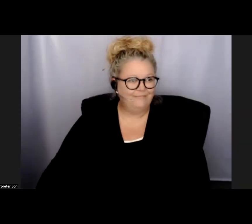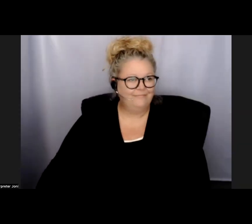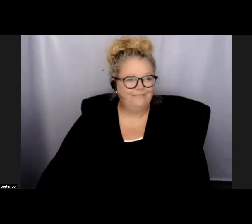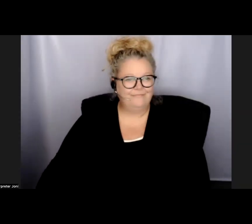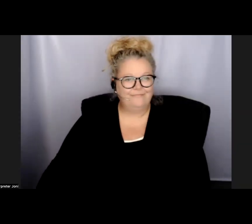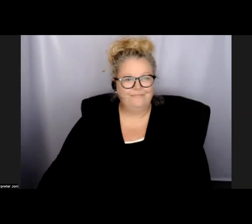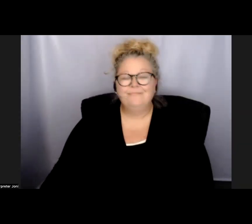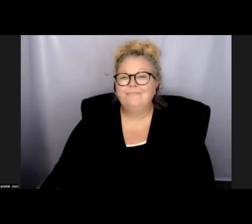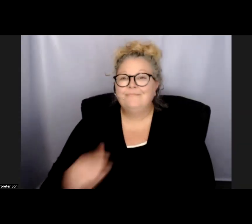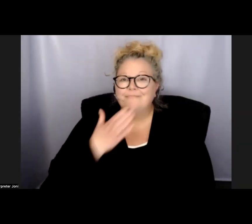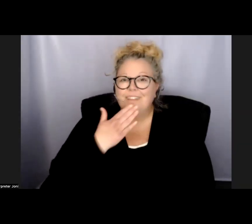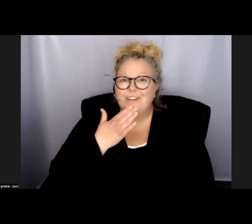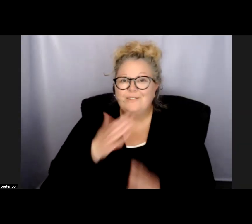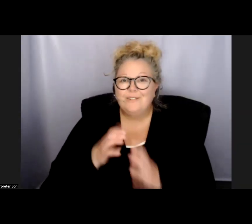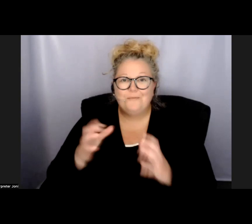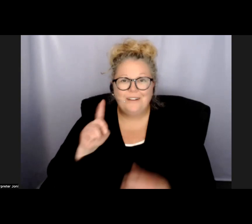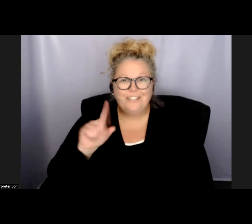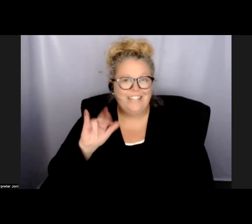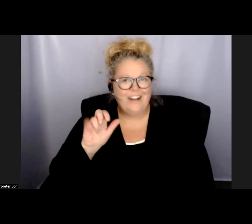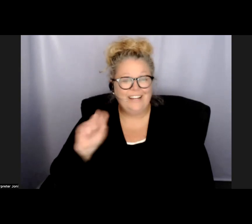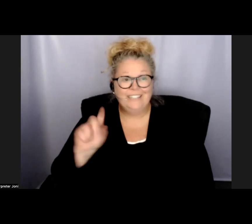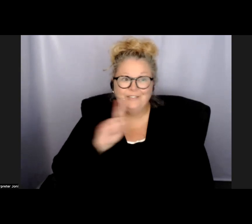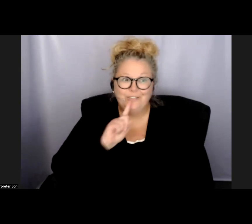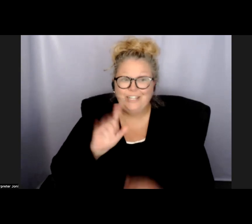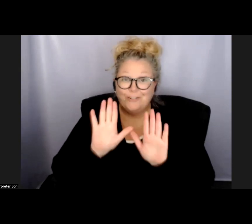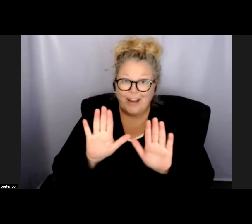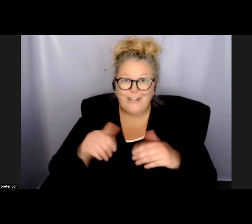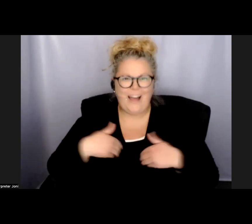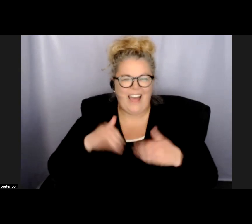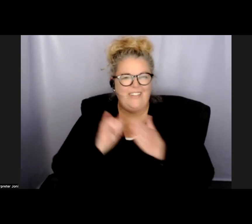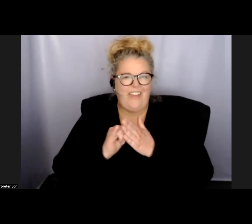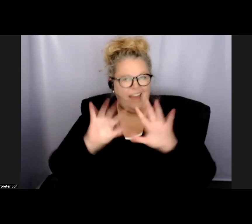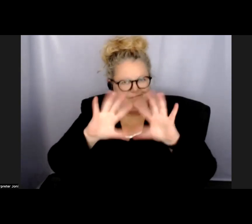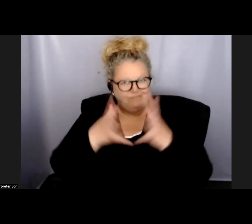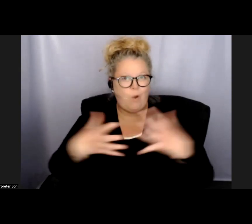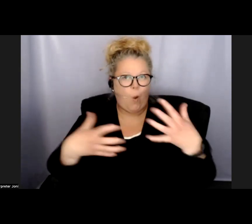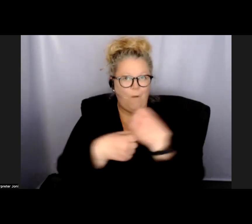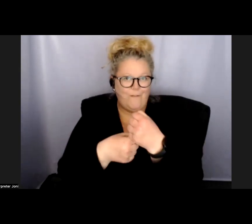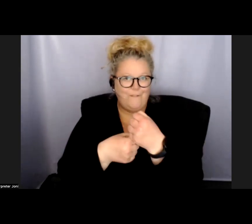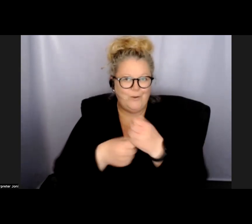thank you so much Darian it was really great to have that overview on the different populations